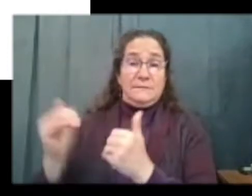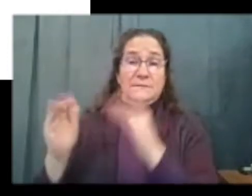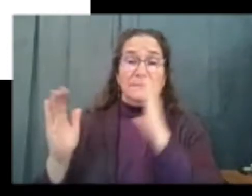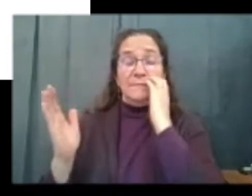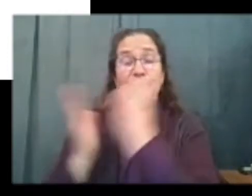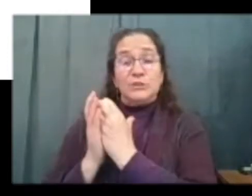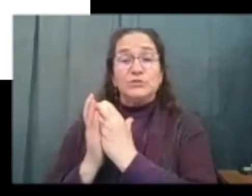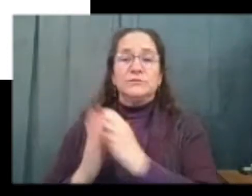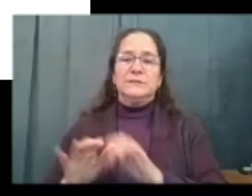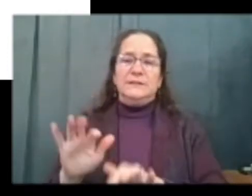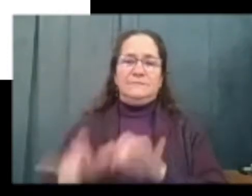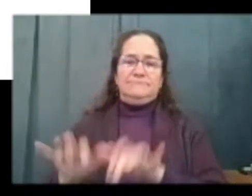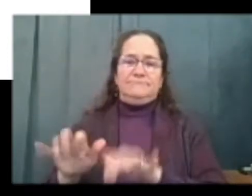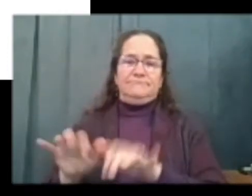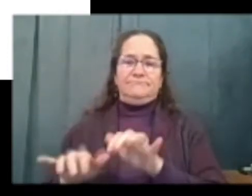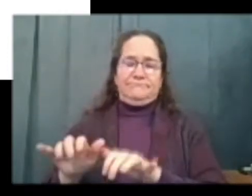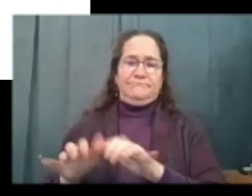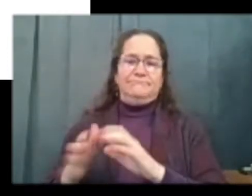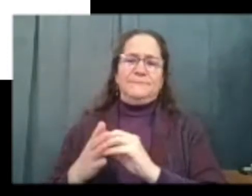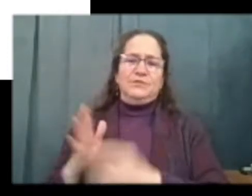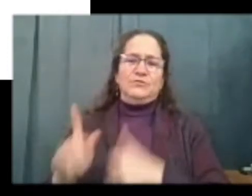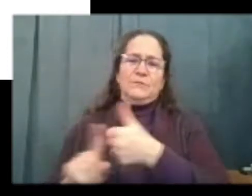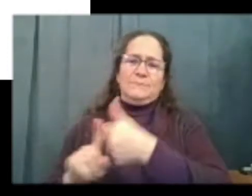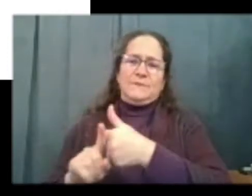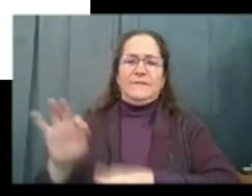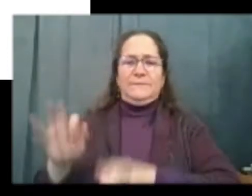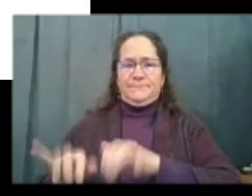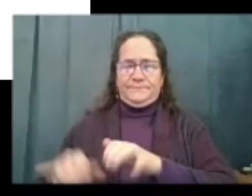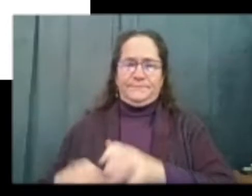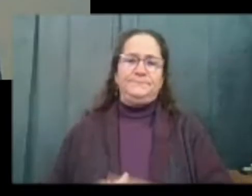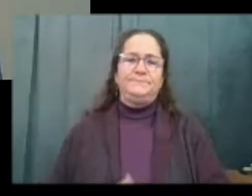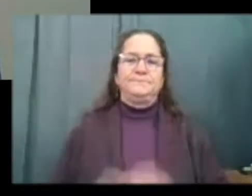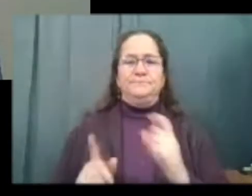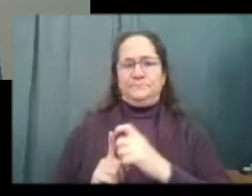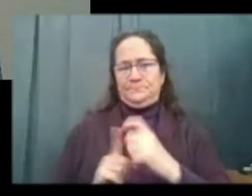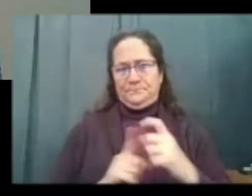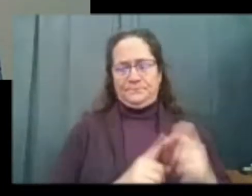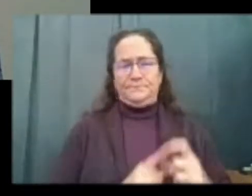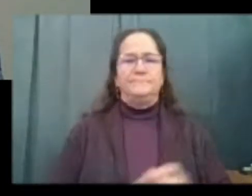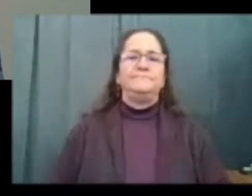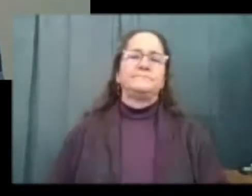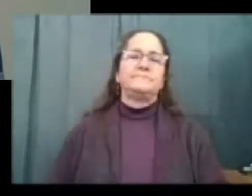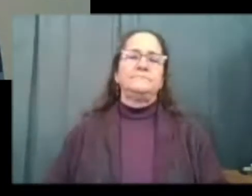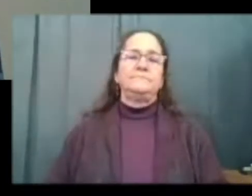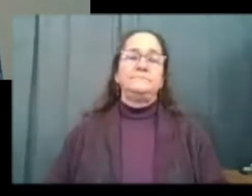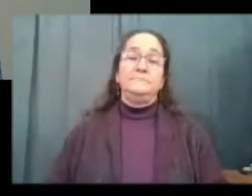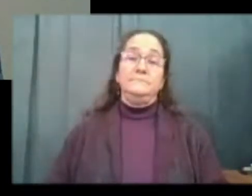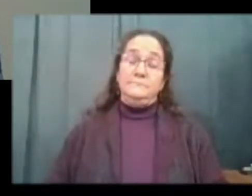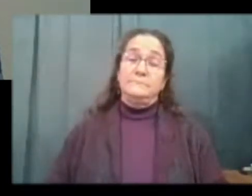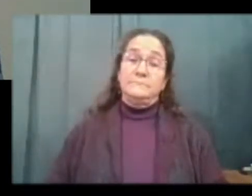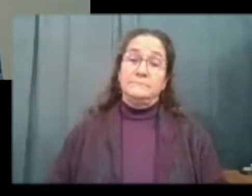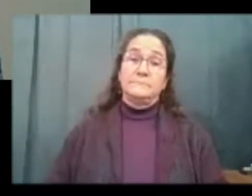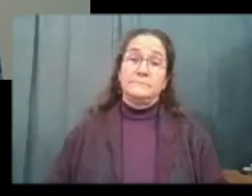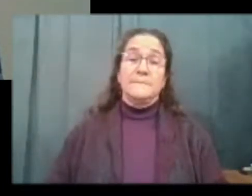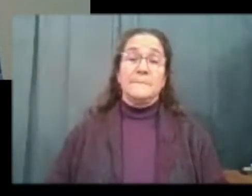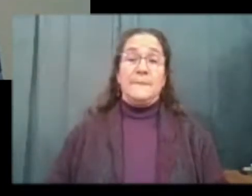with a student that's typing text. Some of the challenges that remote learning presents